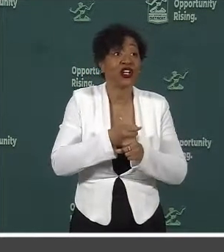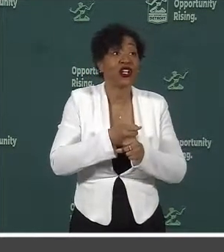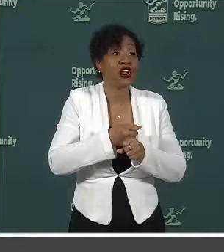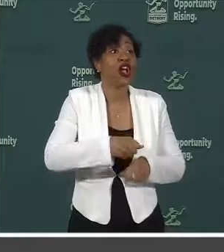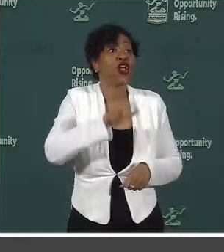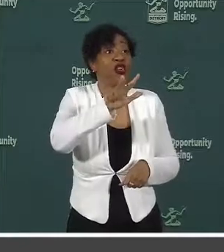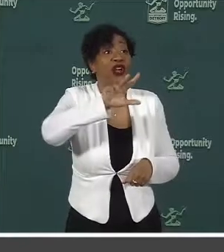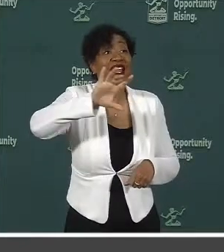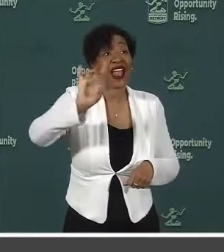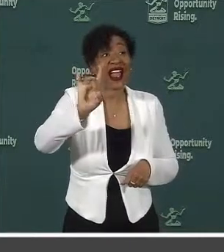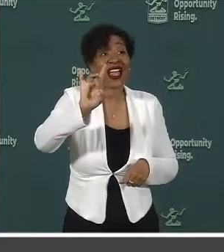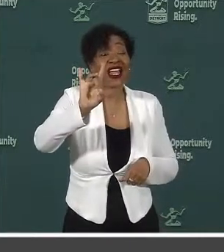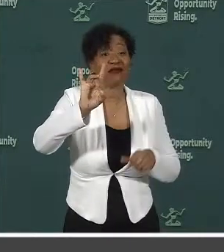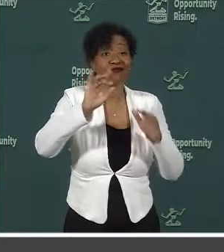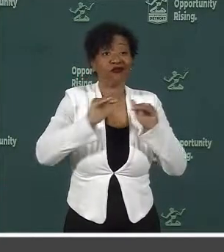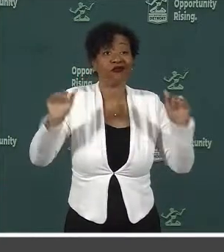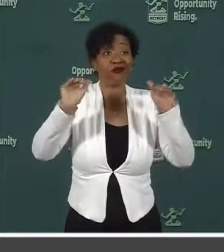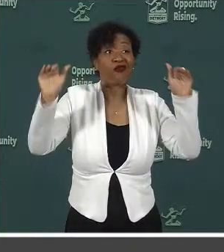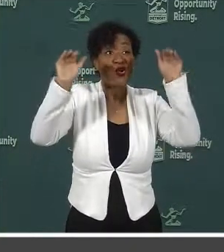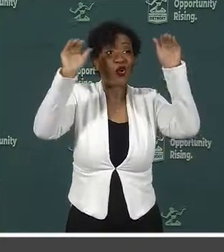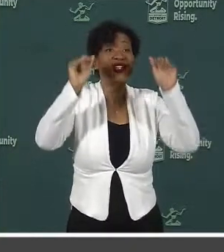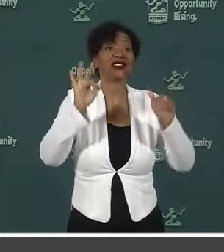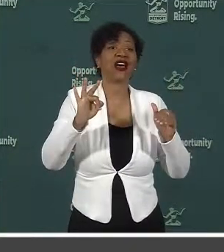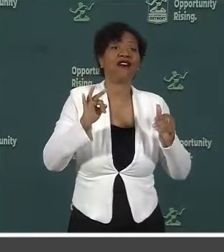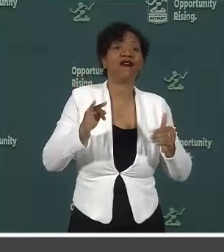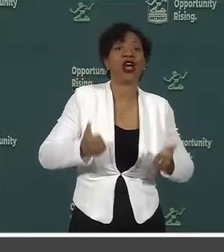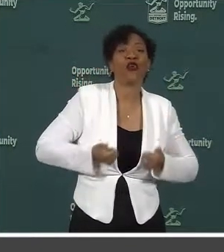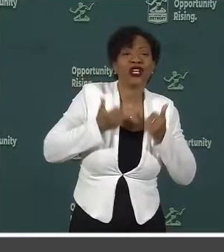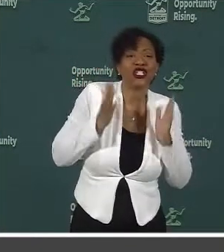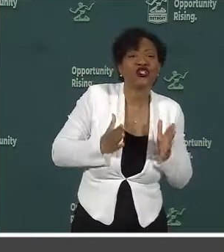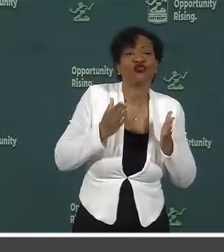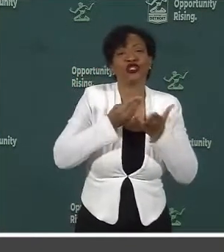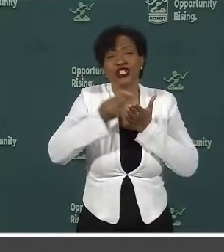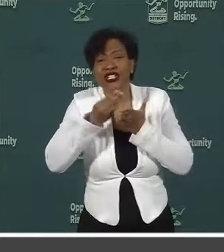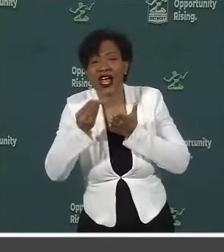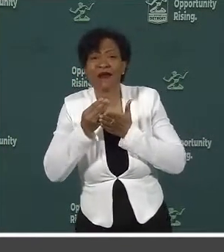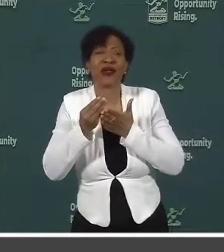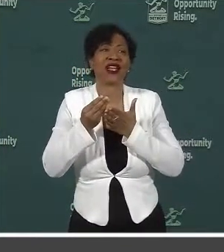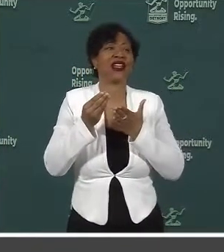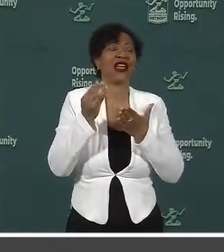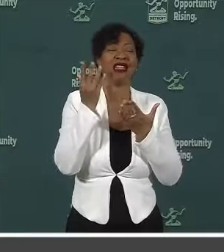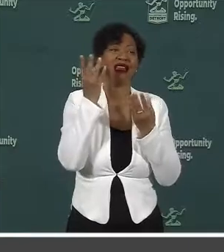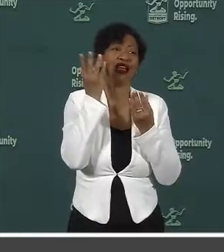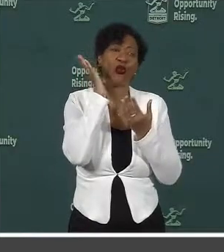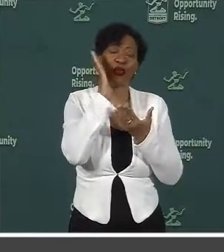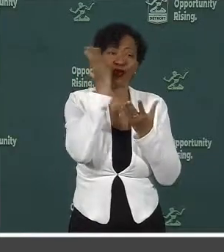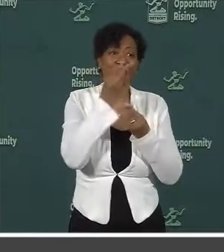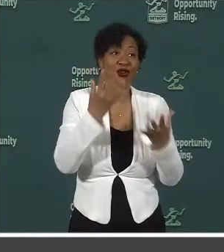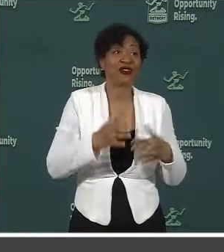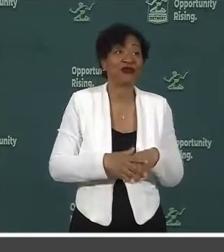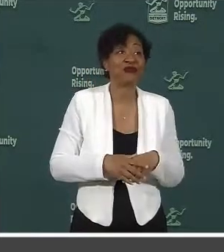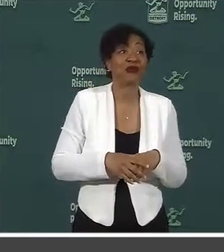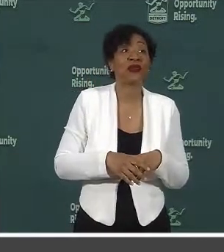BUILDINGS IN SHOP IT'S GOING TO BE BEAUTIFUL AND OF COURSE DAN TOOK HIS SHARE OF GRIEF FOR TAKING ON THE LONG ABANDONED